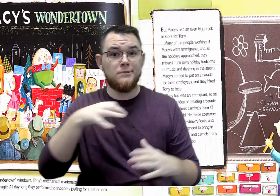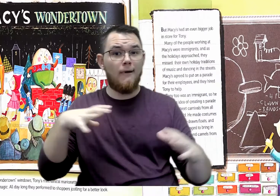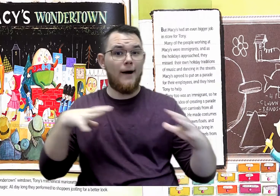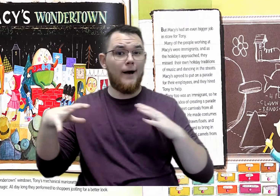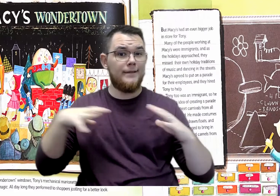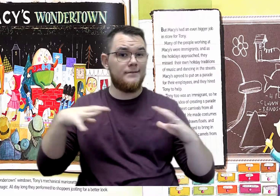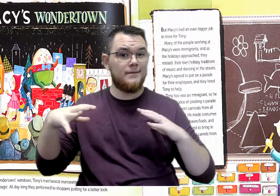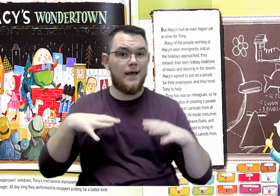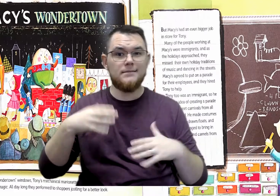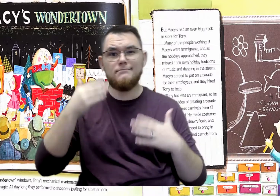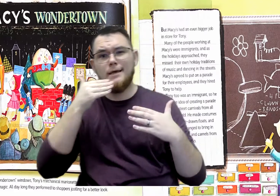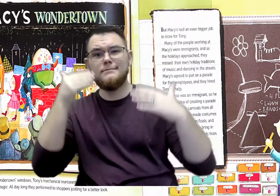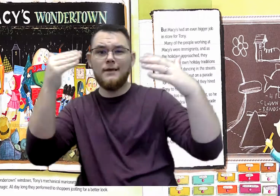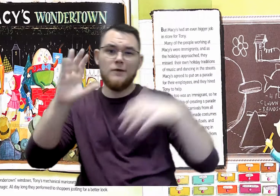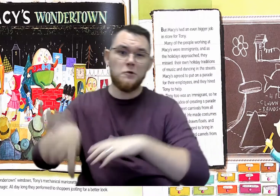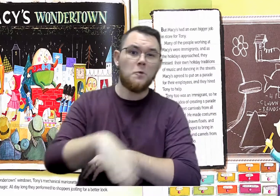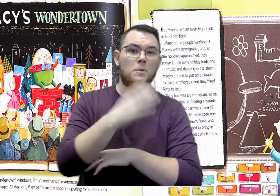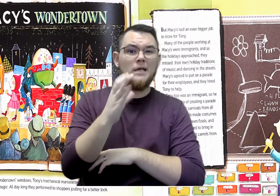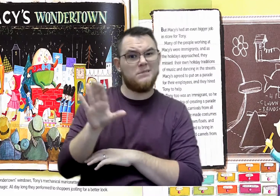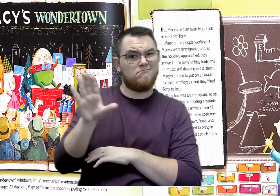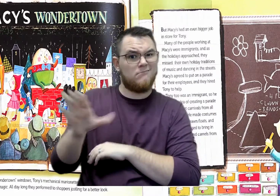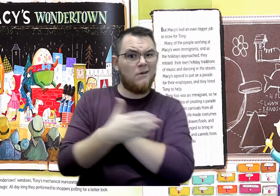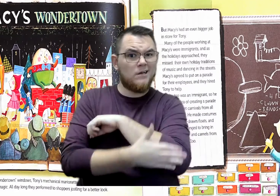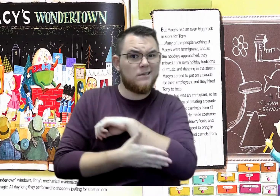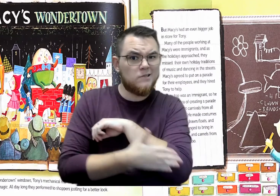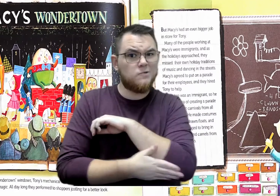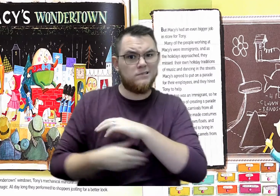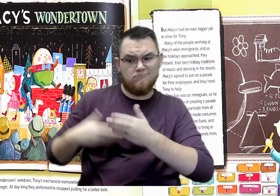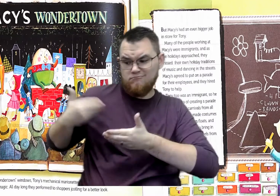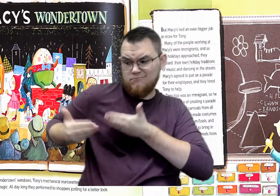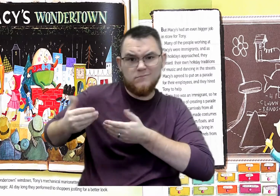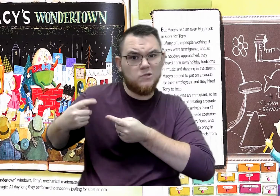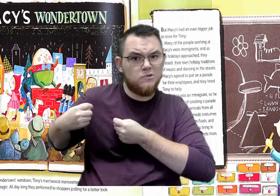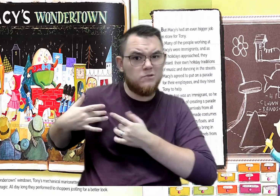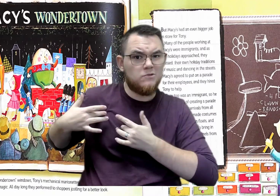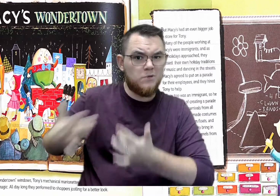they missed their own holiday traditions of music and dancing in the streets.